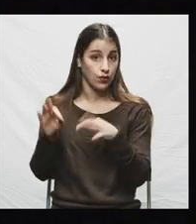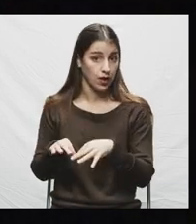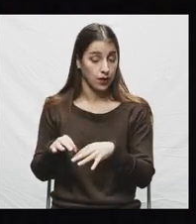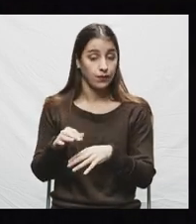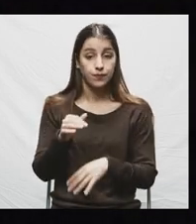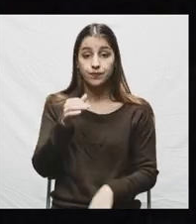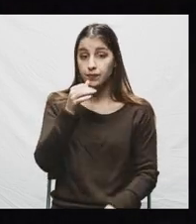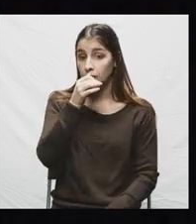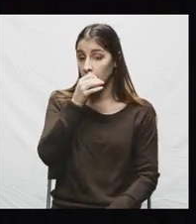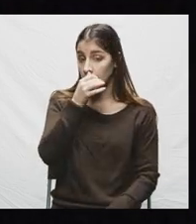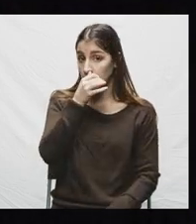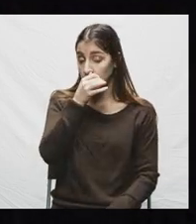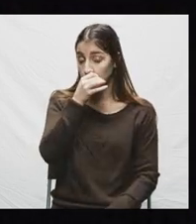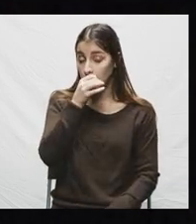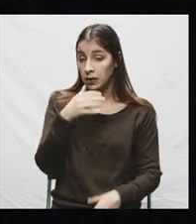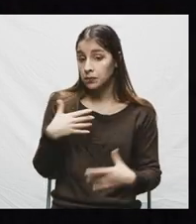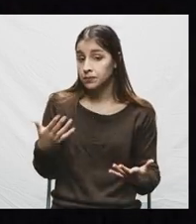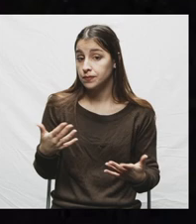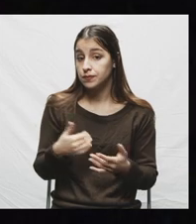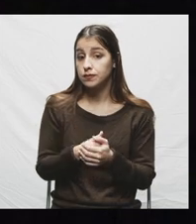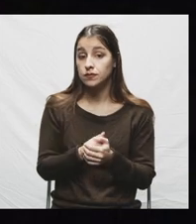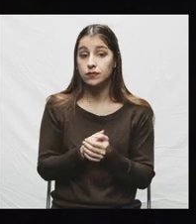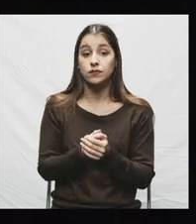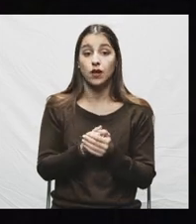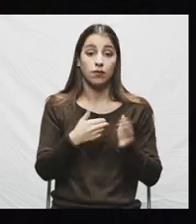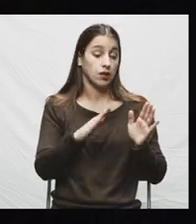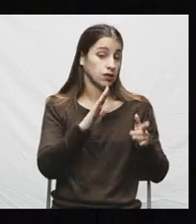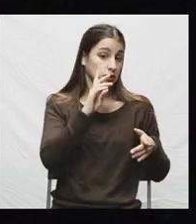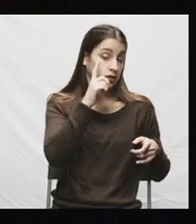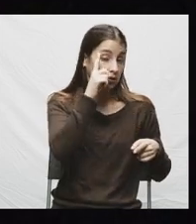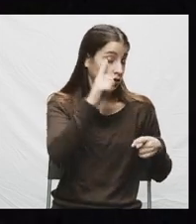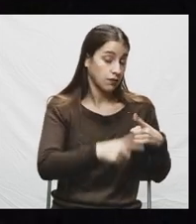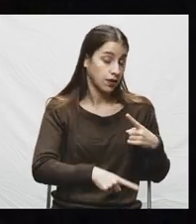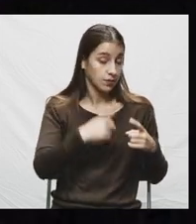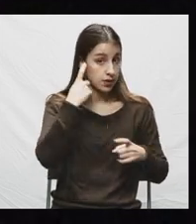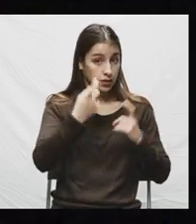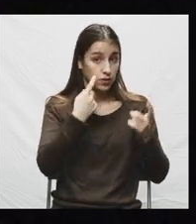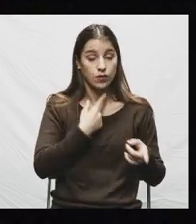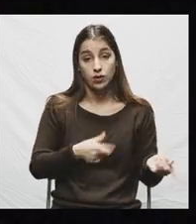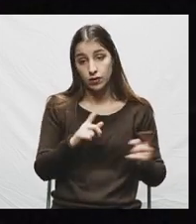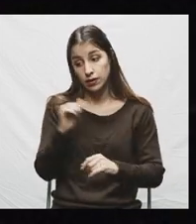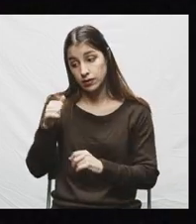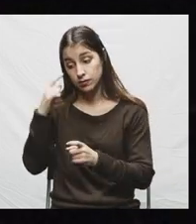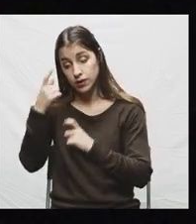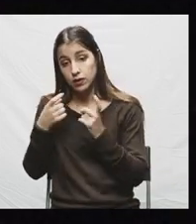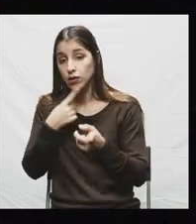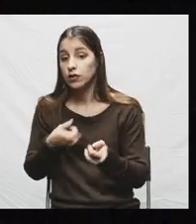the possibility of continuing an artistic core team like this [Ana] — You had to rethink it… [Francisco] — I had to rethink it, thus…